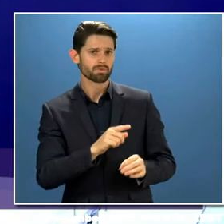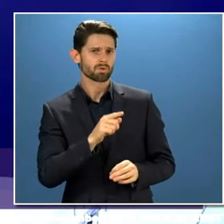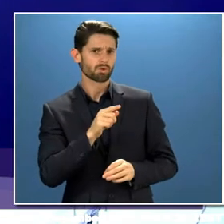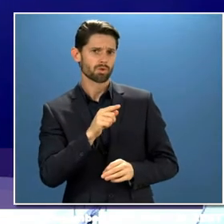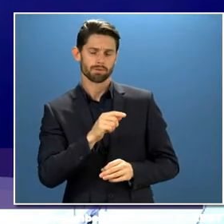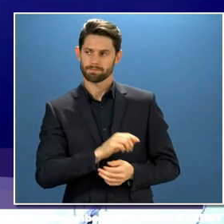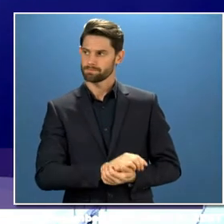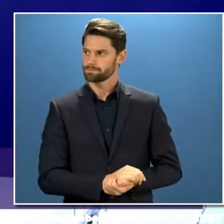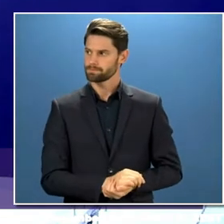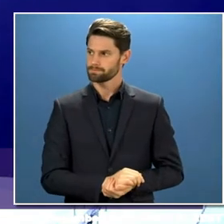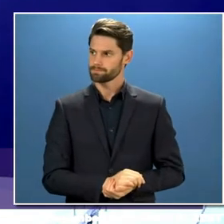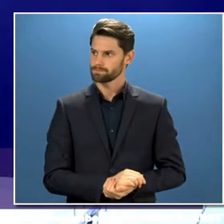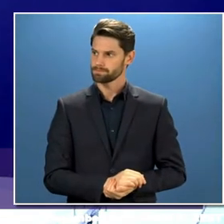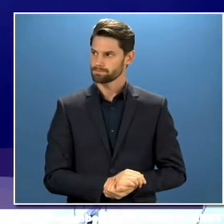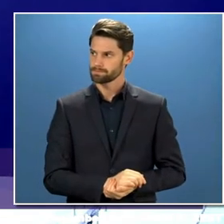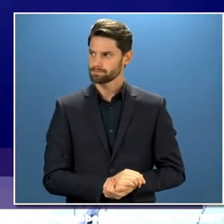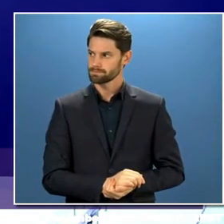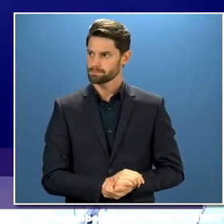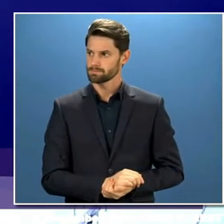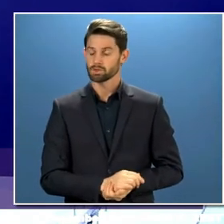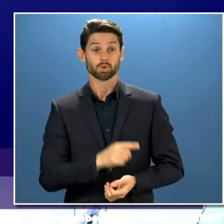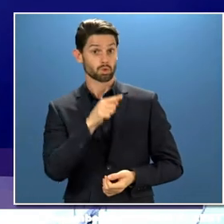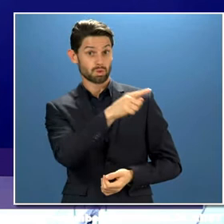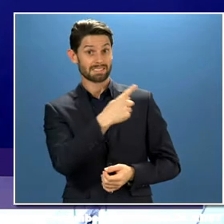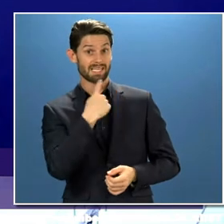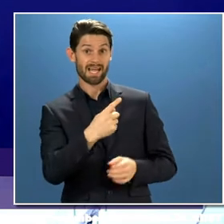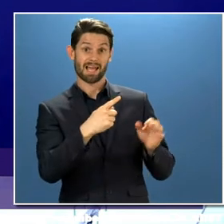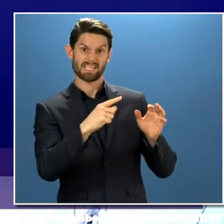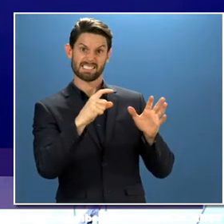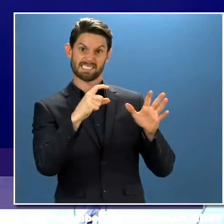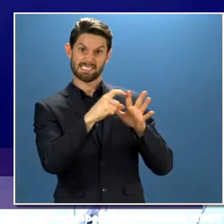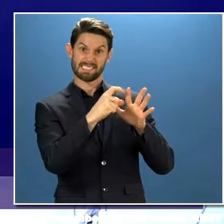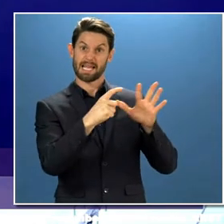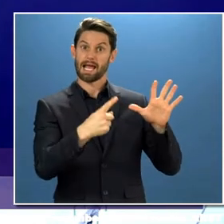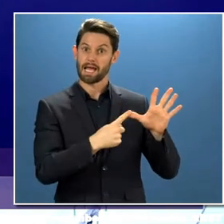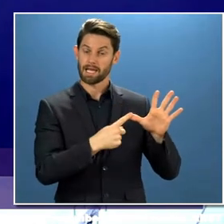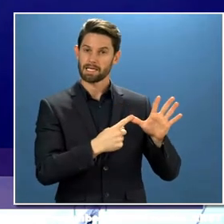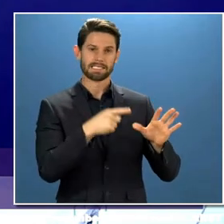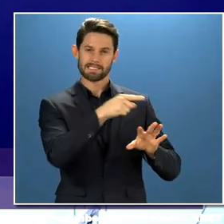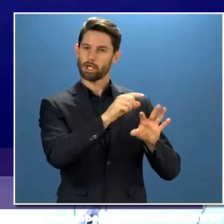the Act as it operates, I'm quoting you, "at a practical level is not as effective as we would hope".